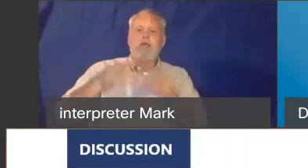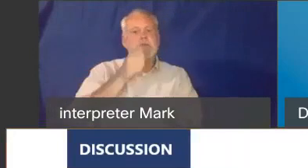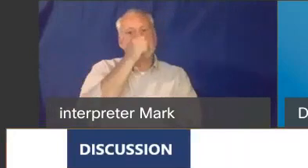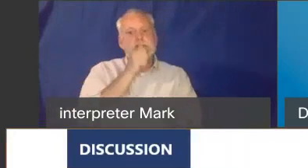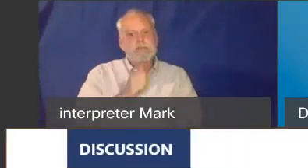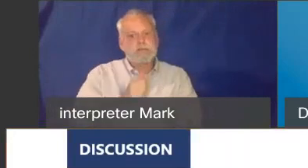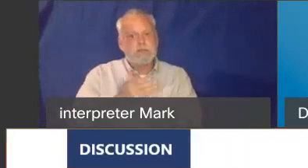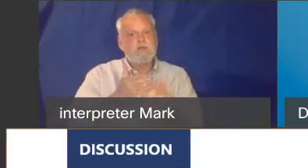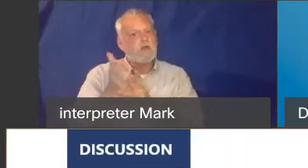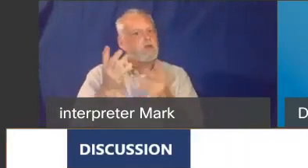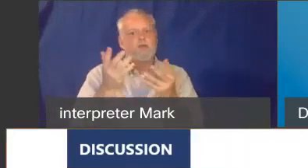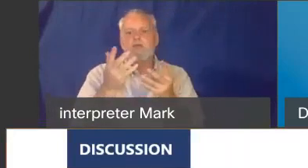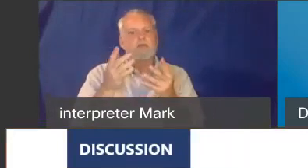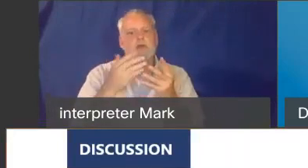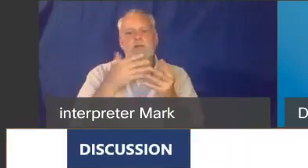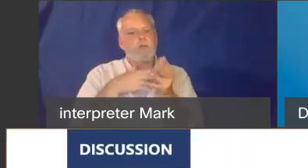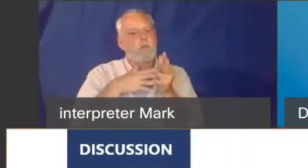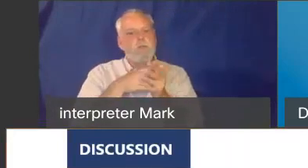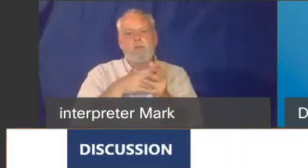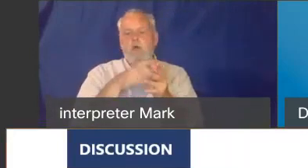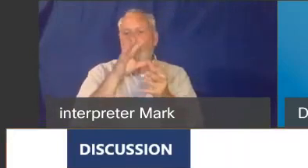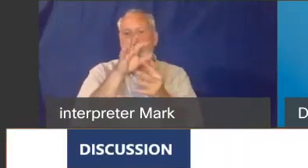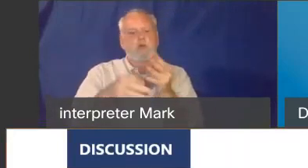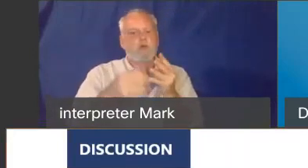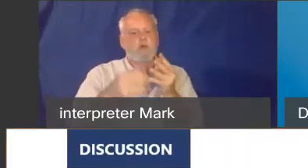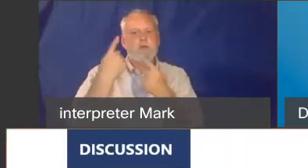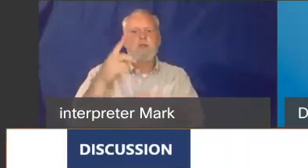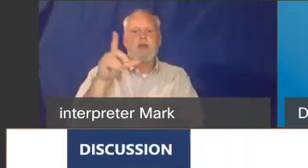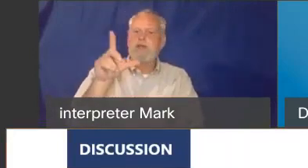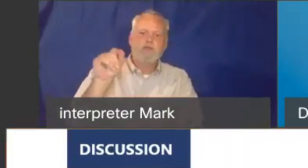Poor choices for the last 20, whatever years. So it's really good to see that. We're finally getting.